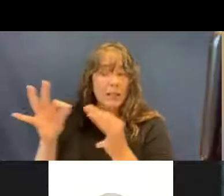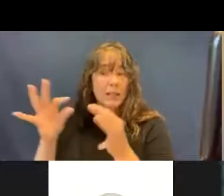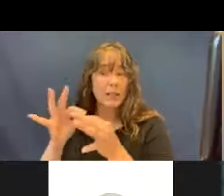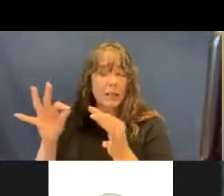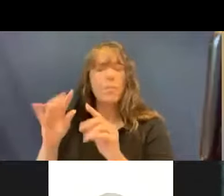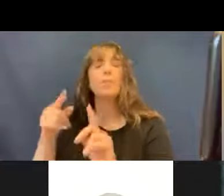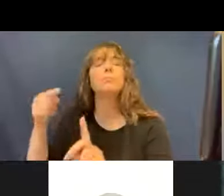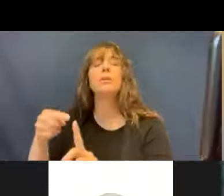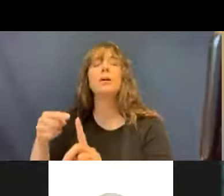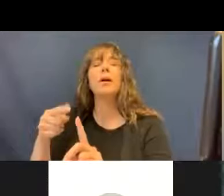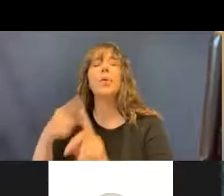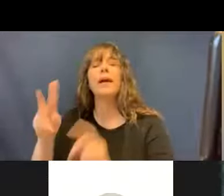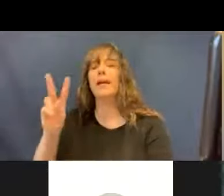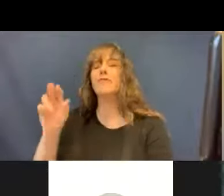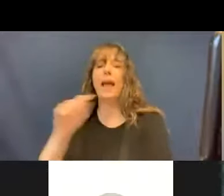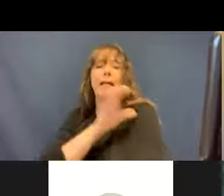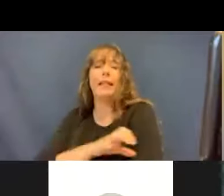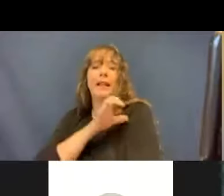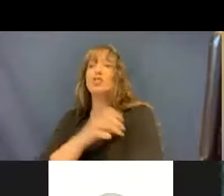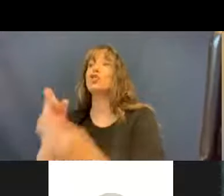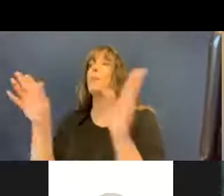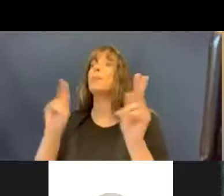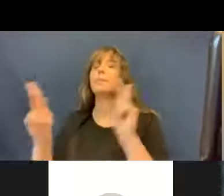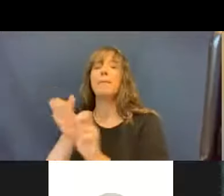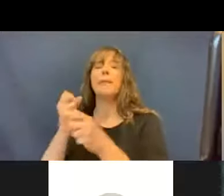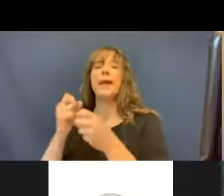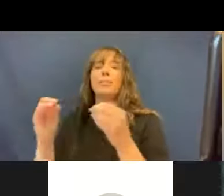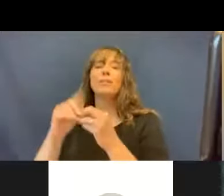can vet clinics and people in general do to create a more Deaf friendly environment? I know we talked